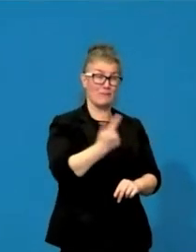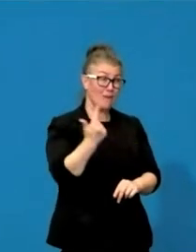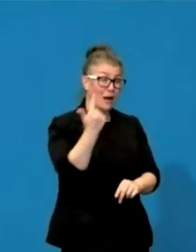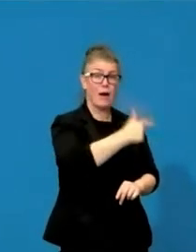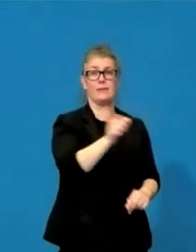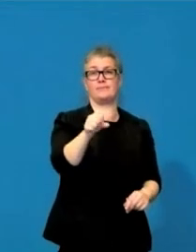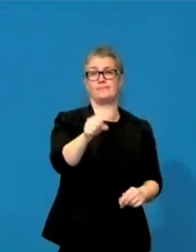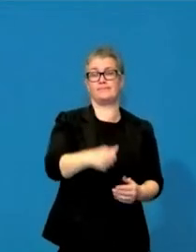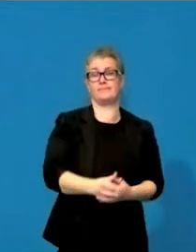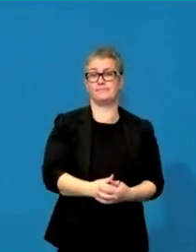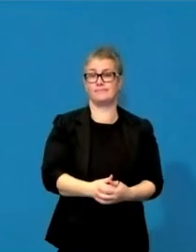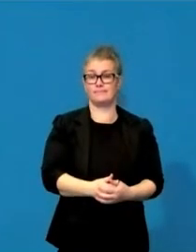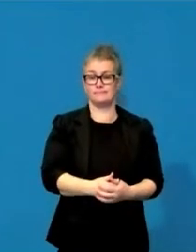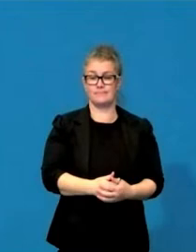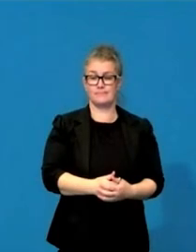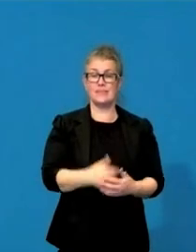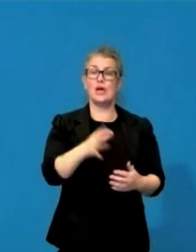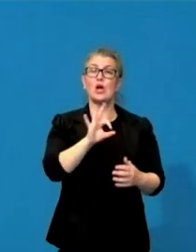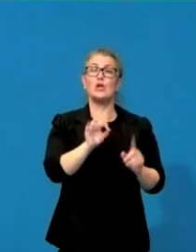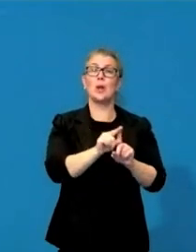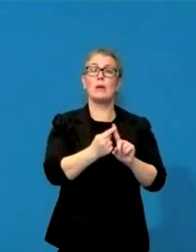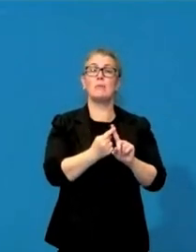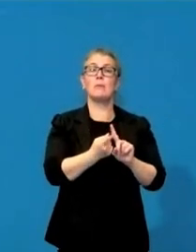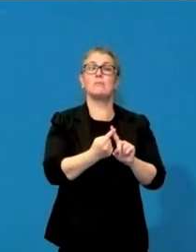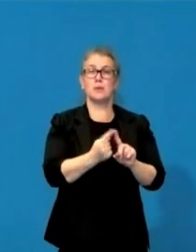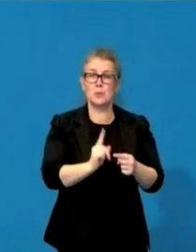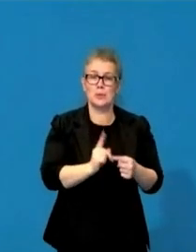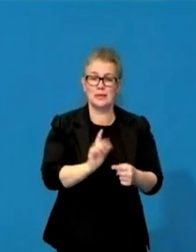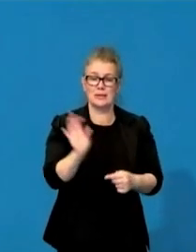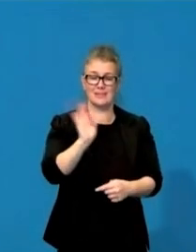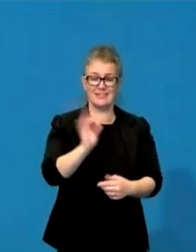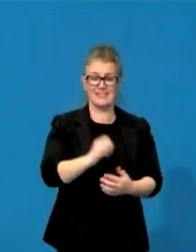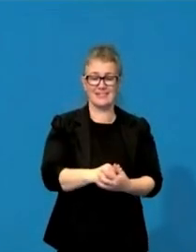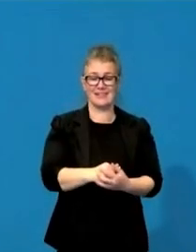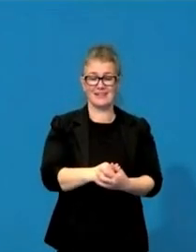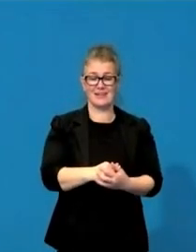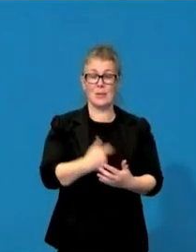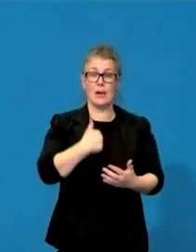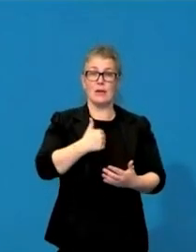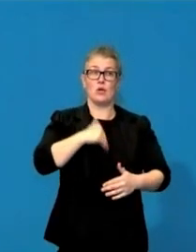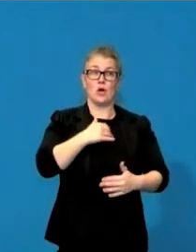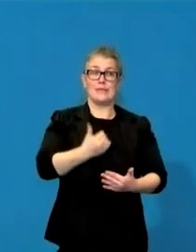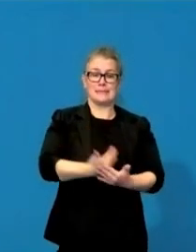So, it's not like it's down the road. Well, I am going to feel totally unsafe because I only got two hands and I've